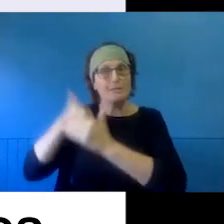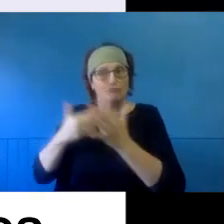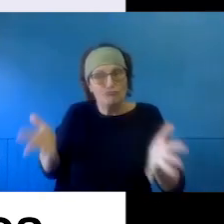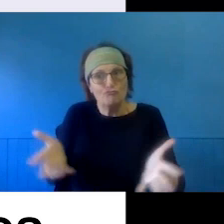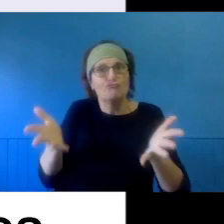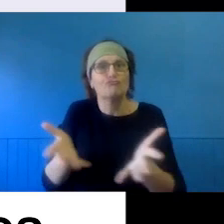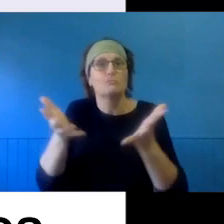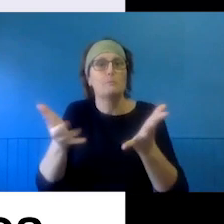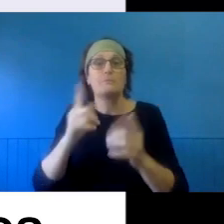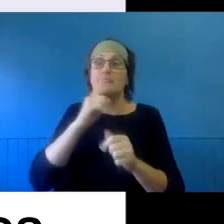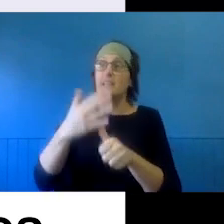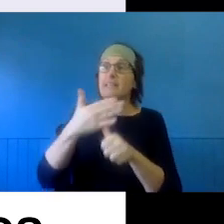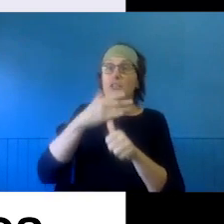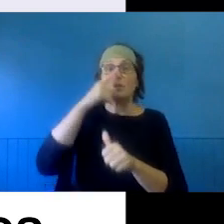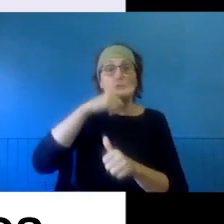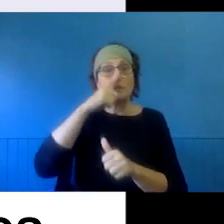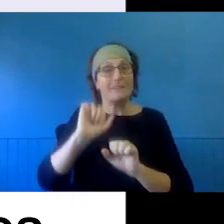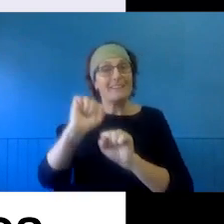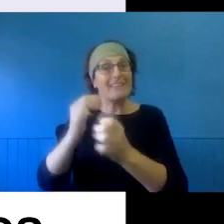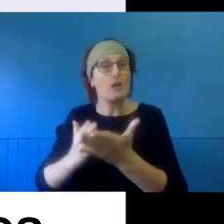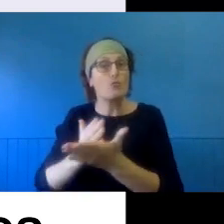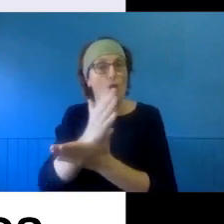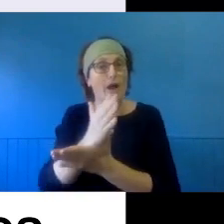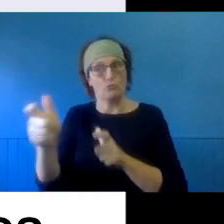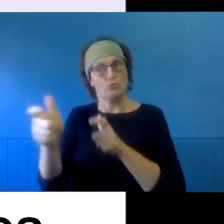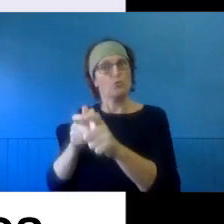"Indigenous people seek to right to maintain, control, protect and